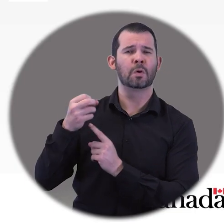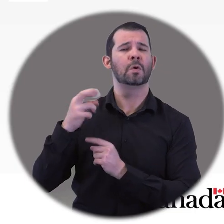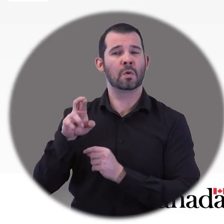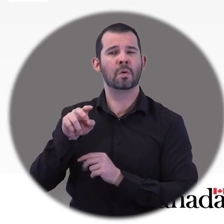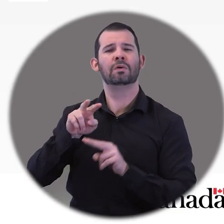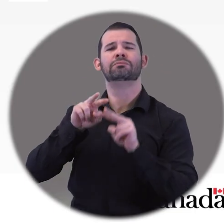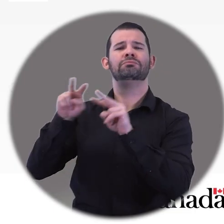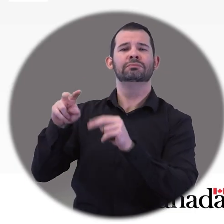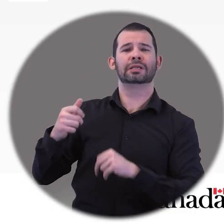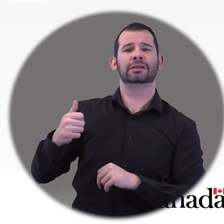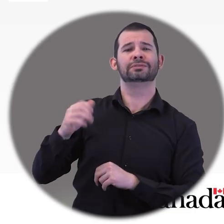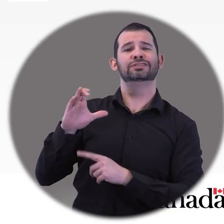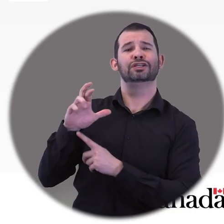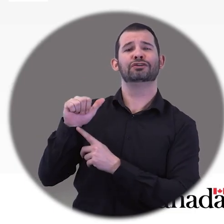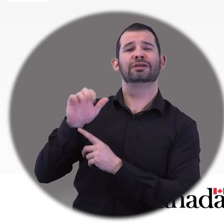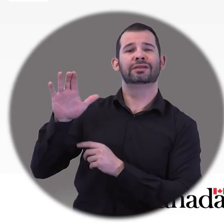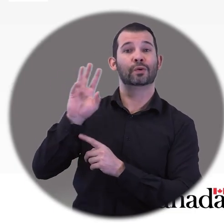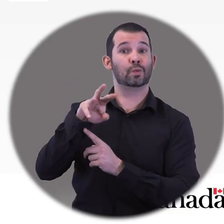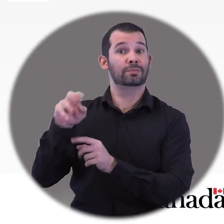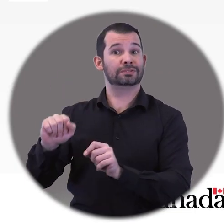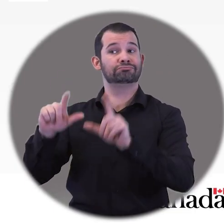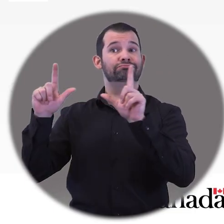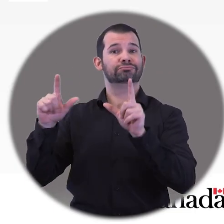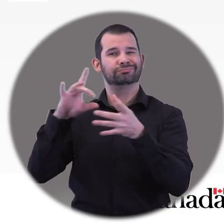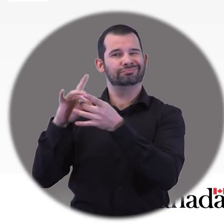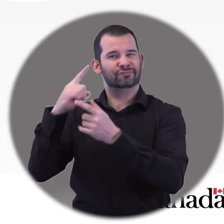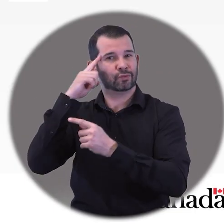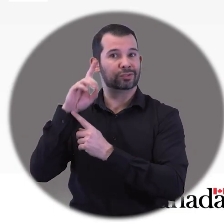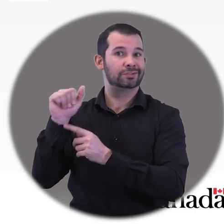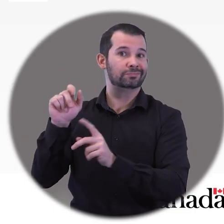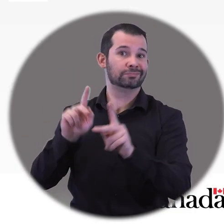or the CRA’s web page for persons with disabilities